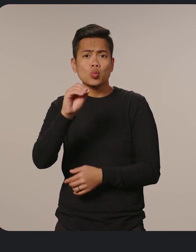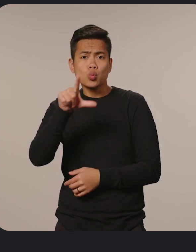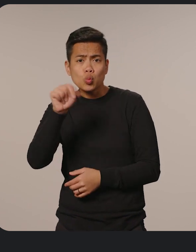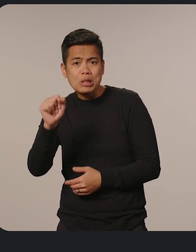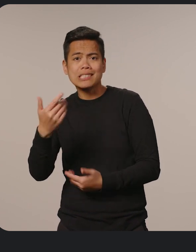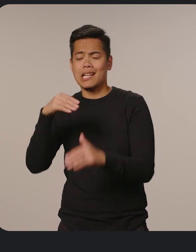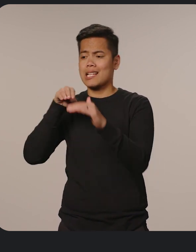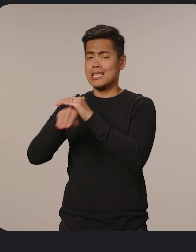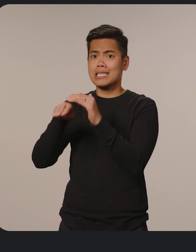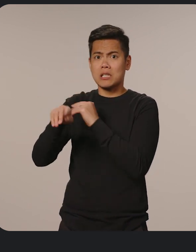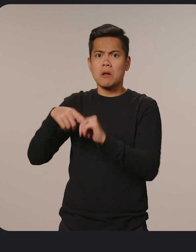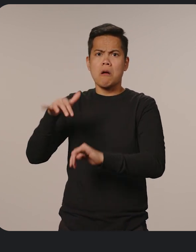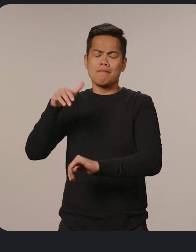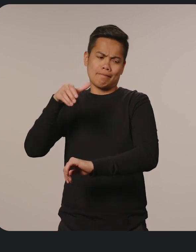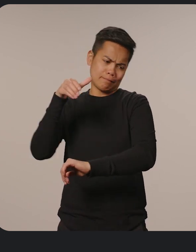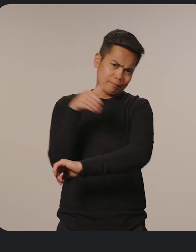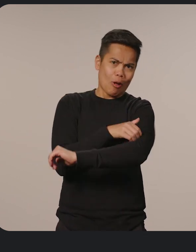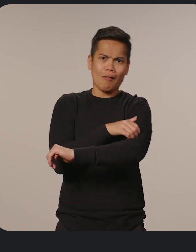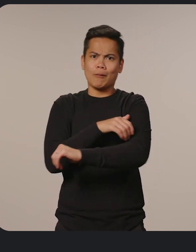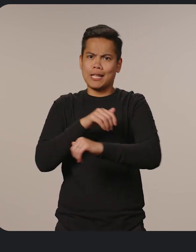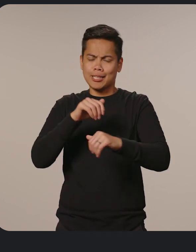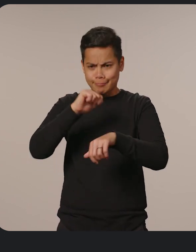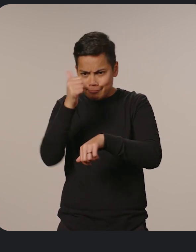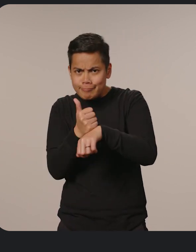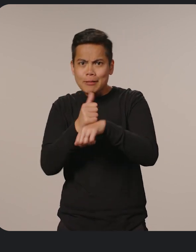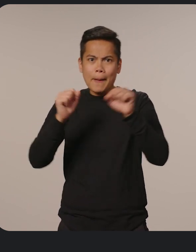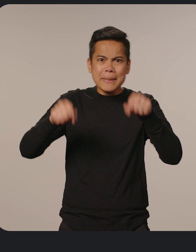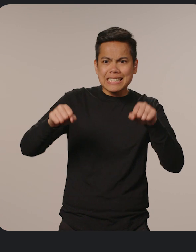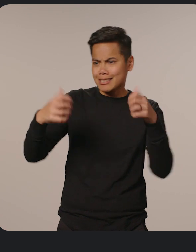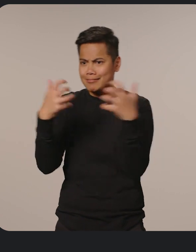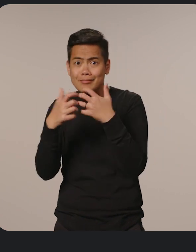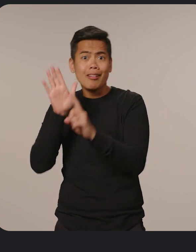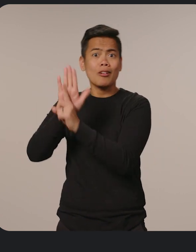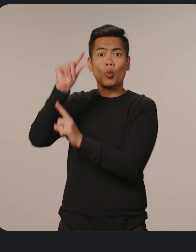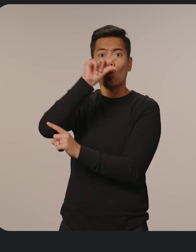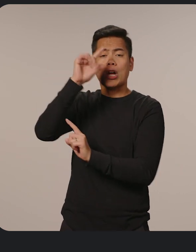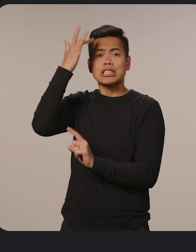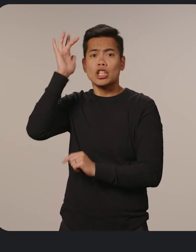Google intelligence, and expand your reach to millions more users.